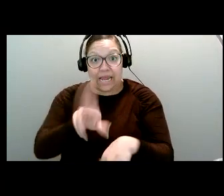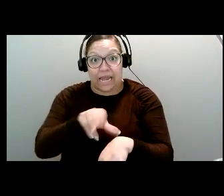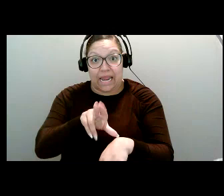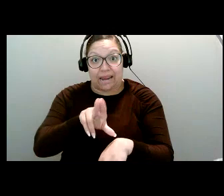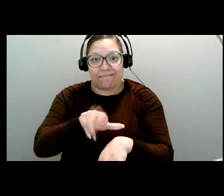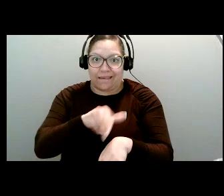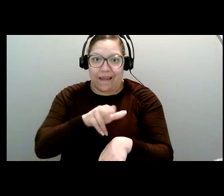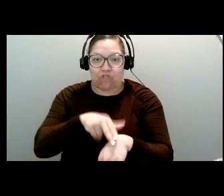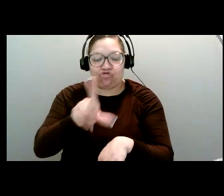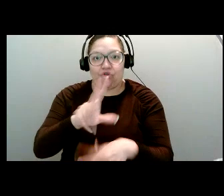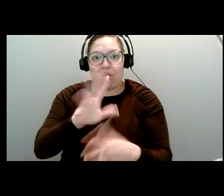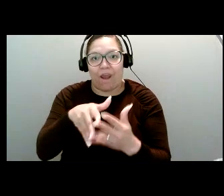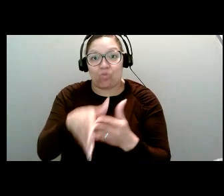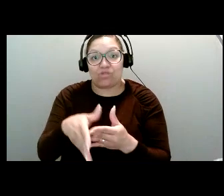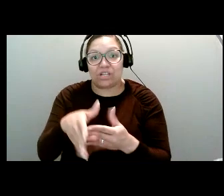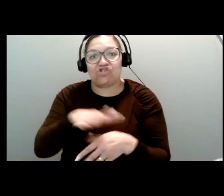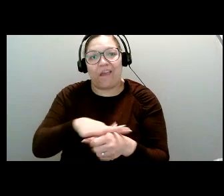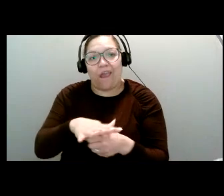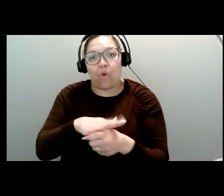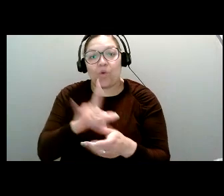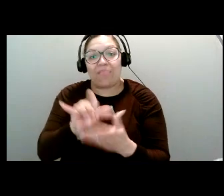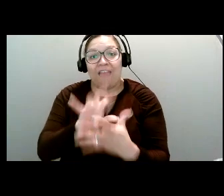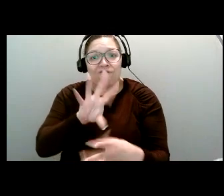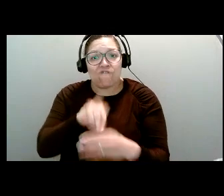heritage area is involved in can be multiple.